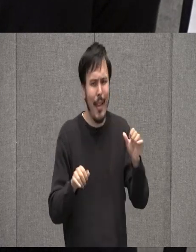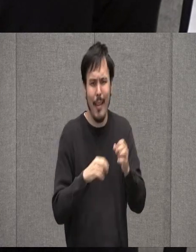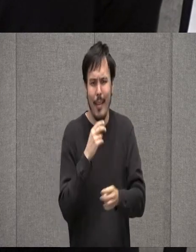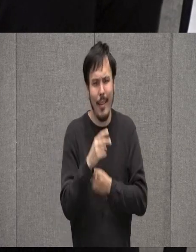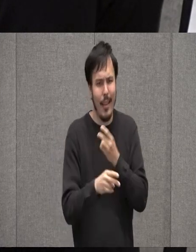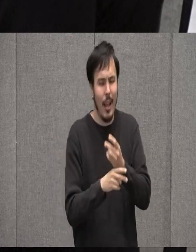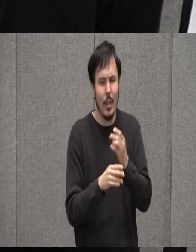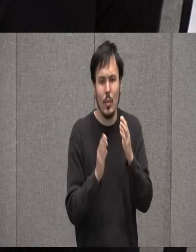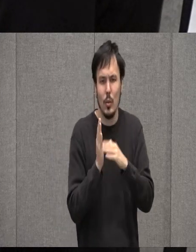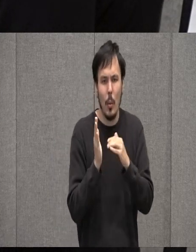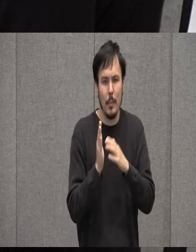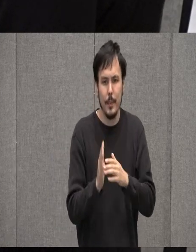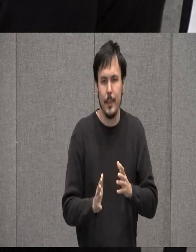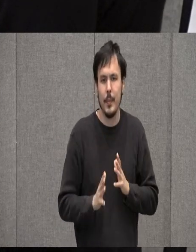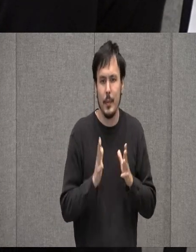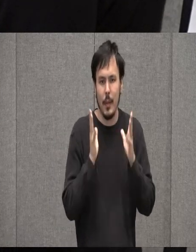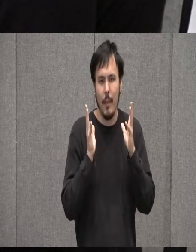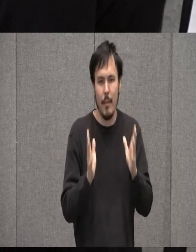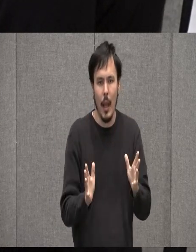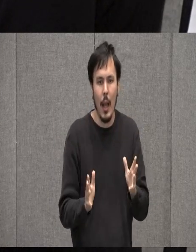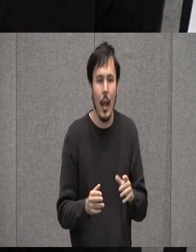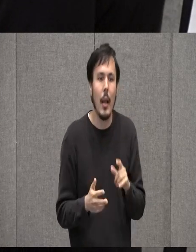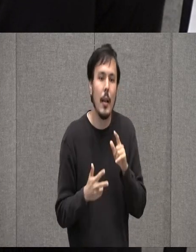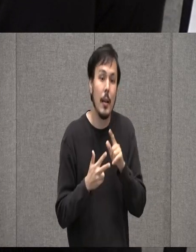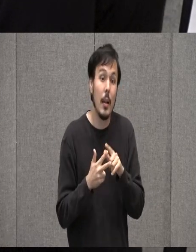However, color of soap is important.